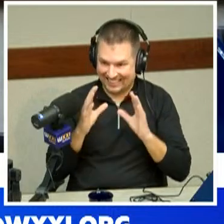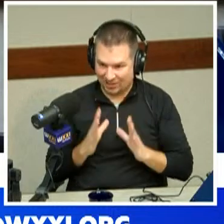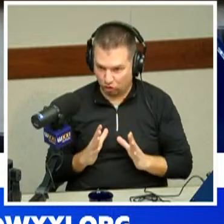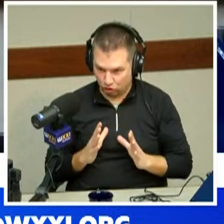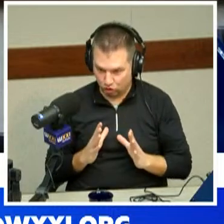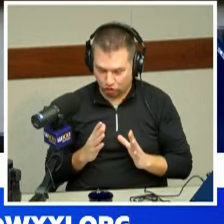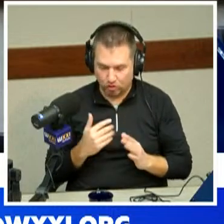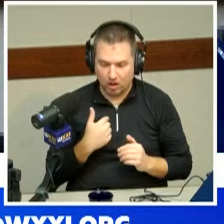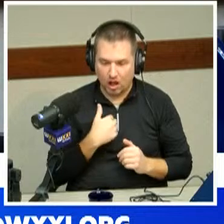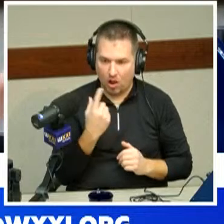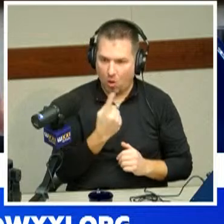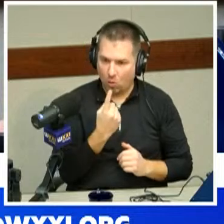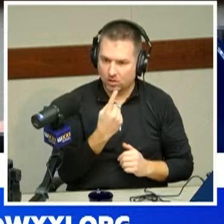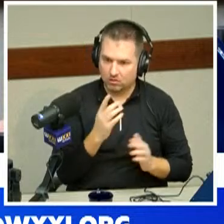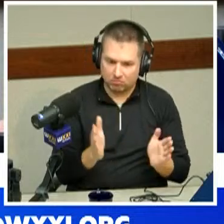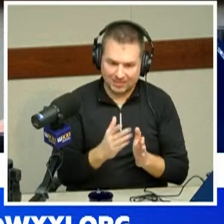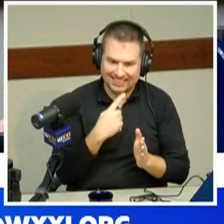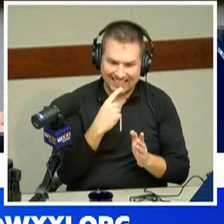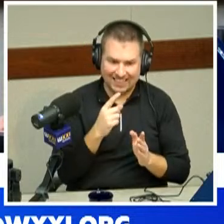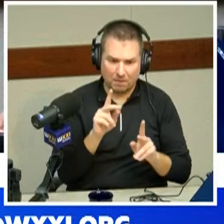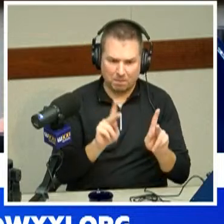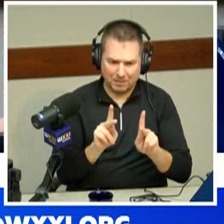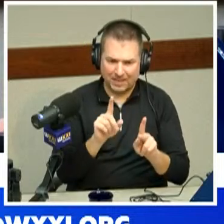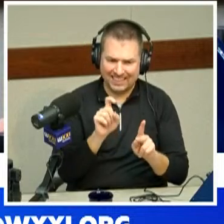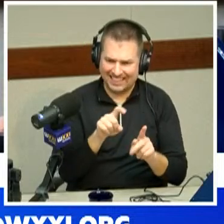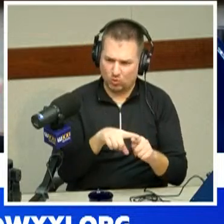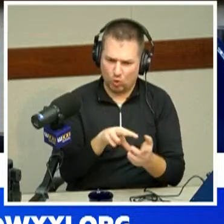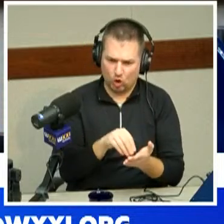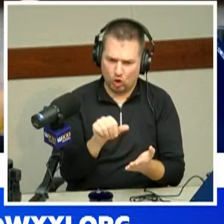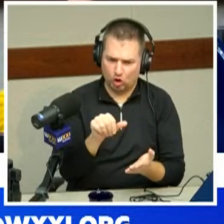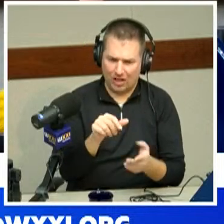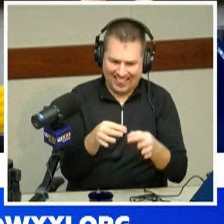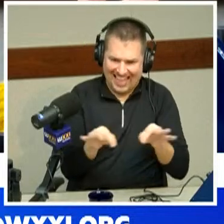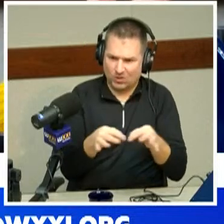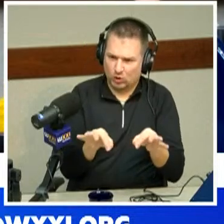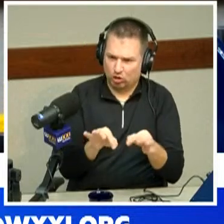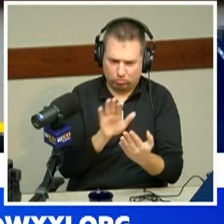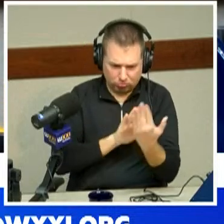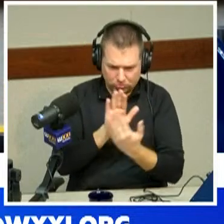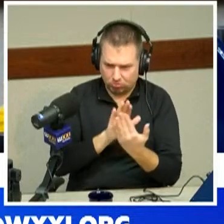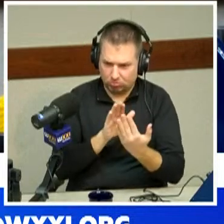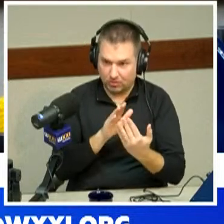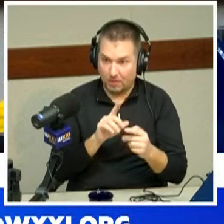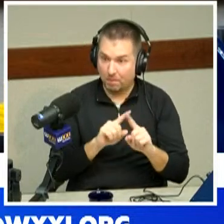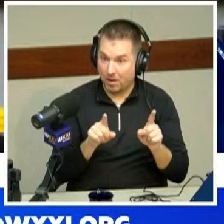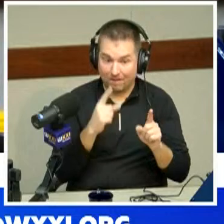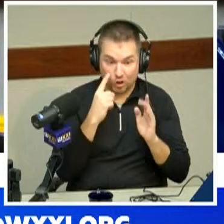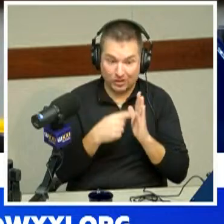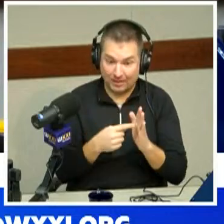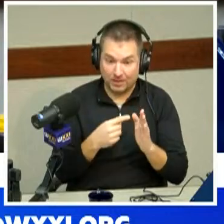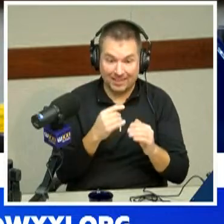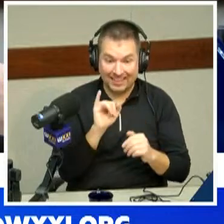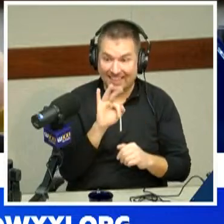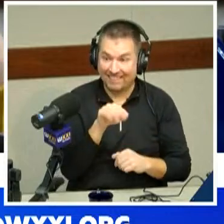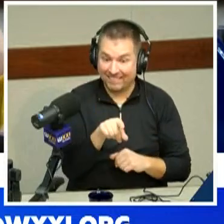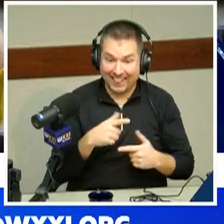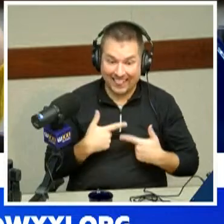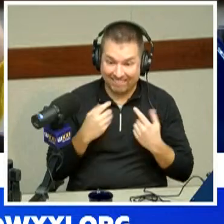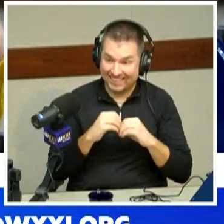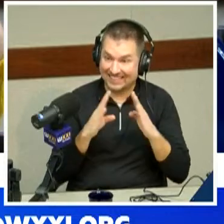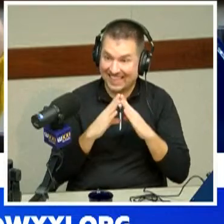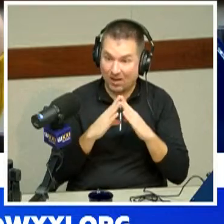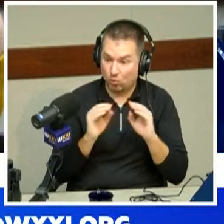person but there are barriers that come into play I live in a town that has no other deaf person I